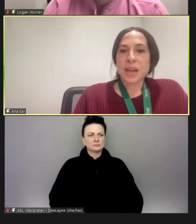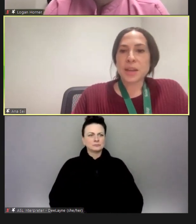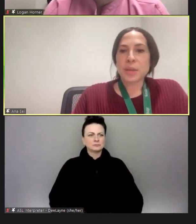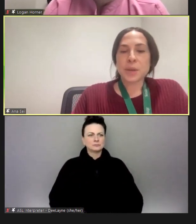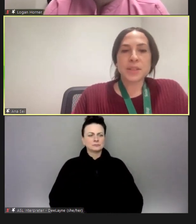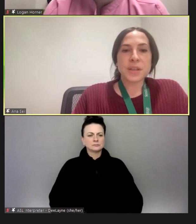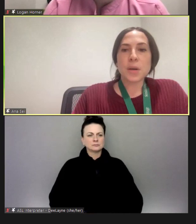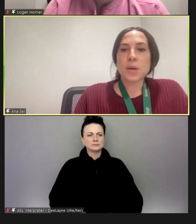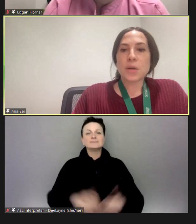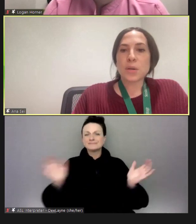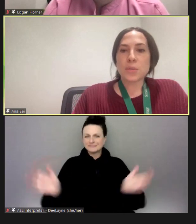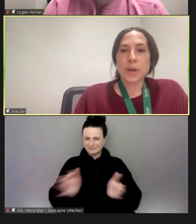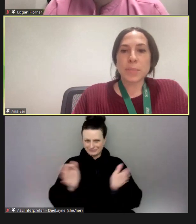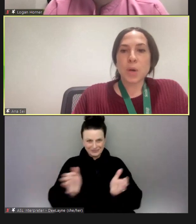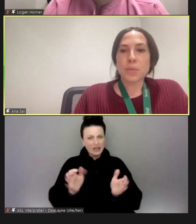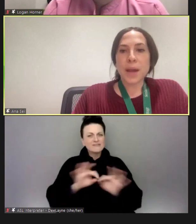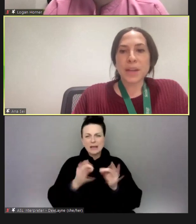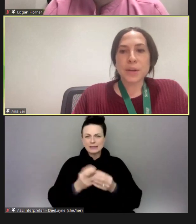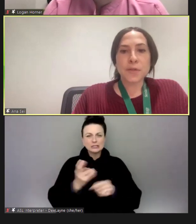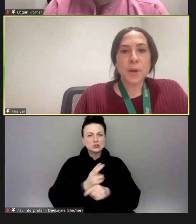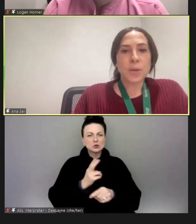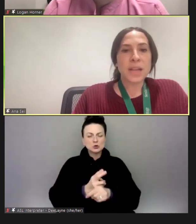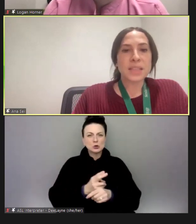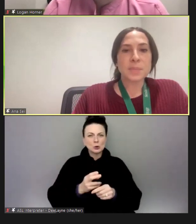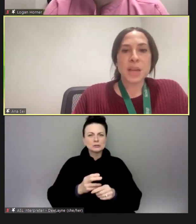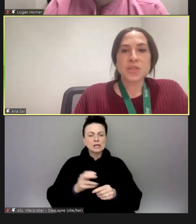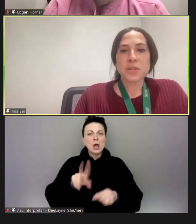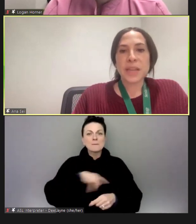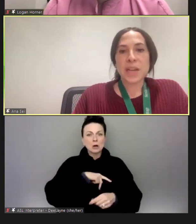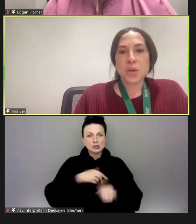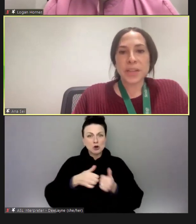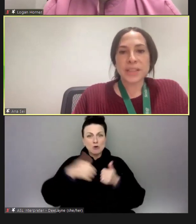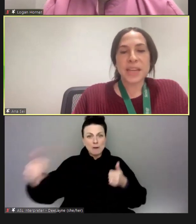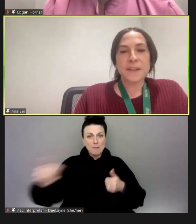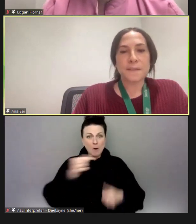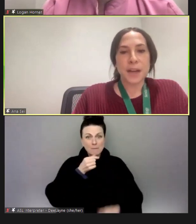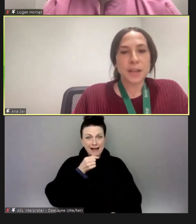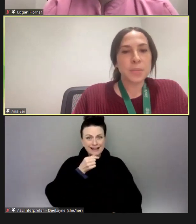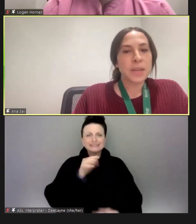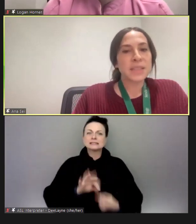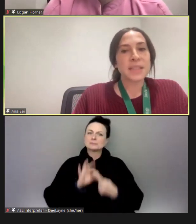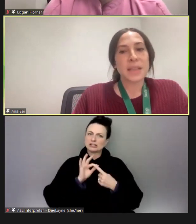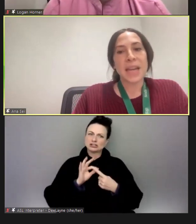their personal remote microphone